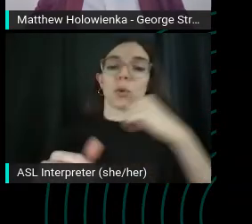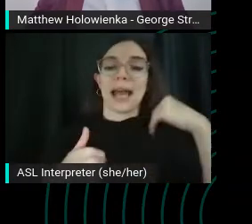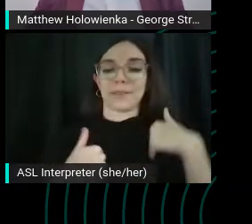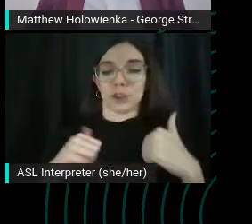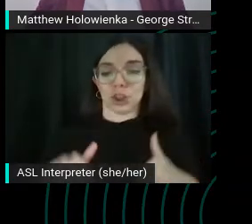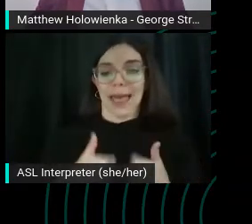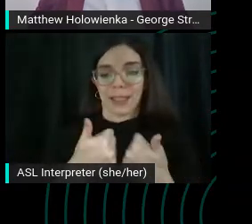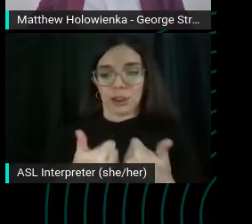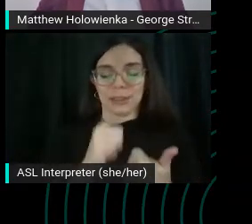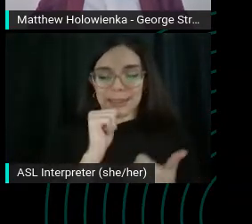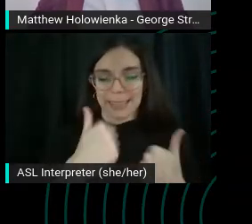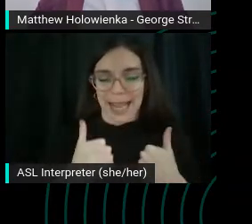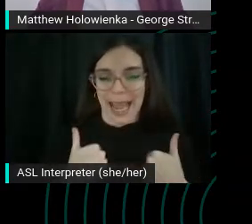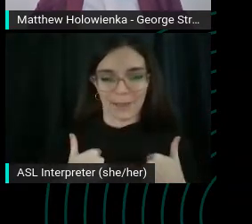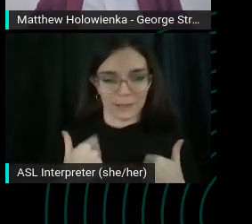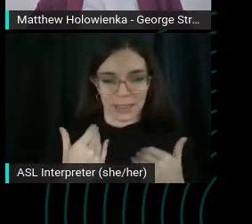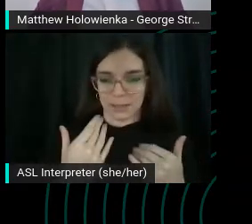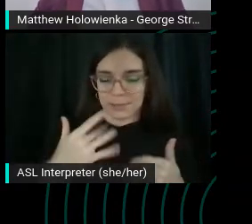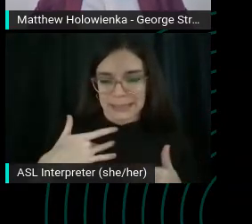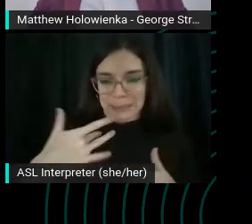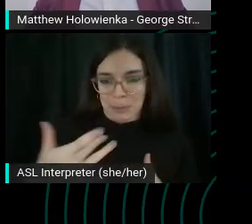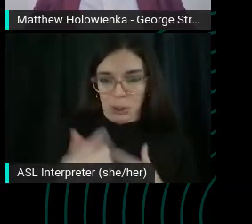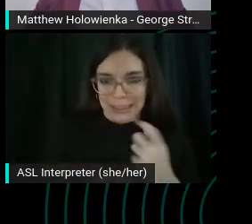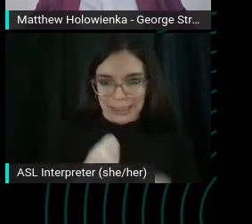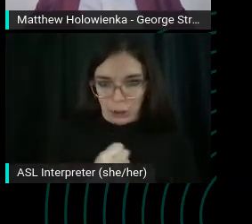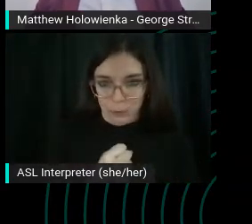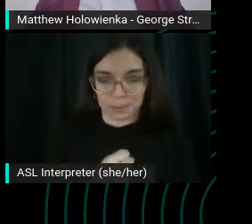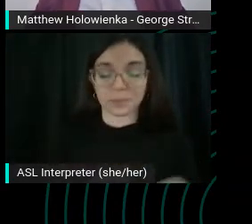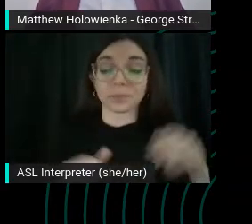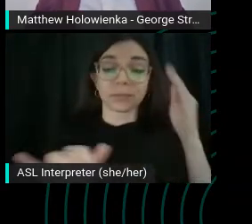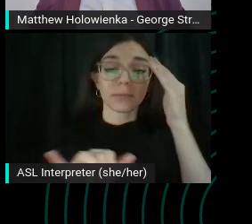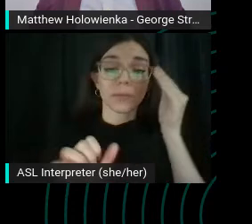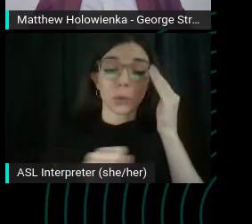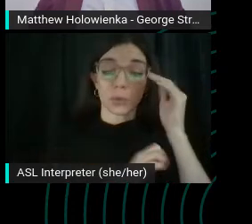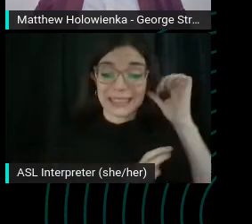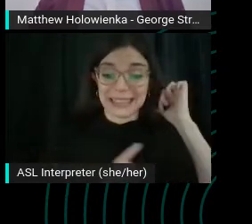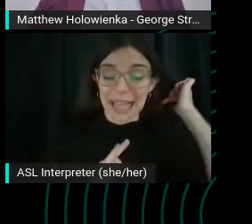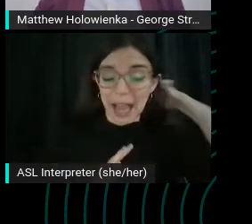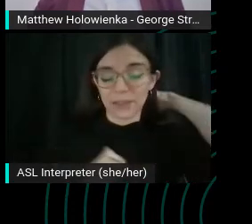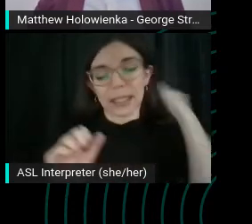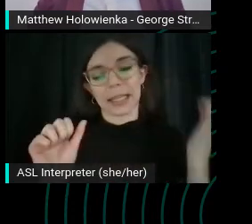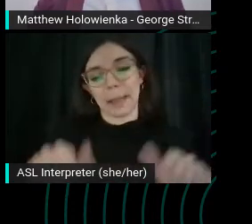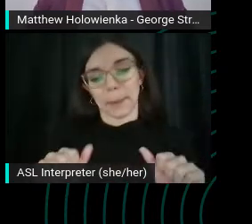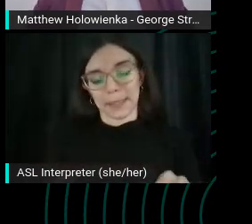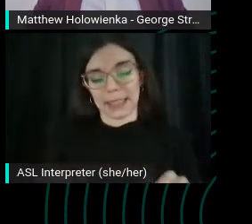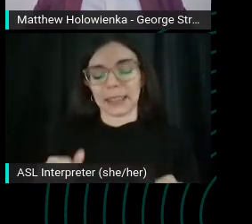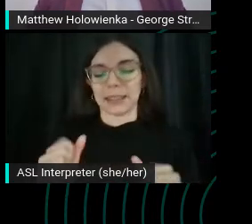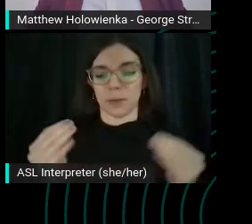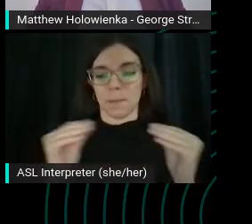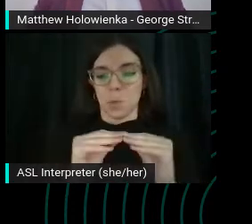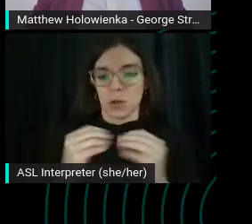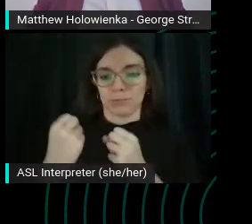Our marketing budget was smaller than it might typically be. Likewise, our staffing capabilities were smaller than they might typically be. So the question remained,